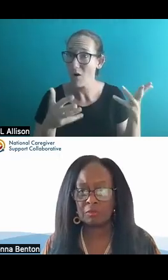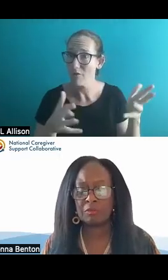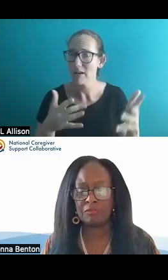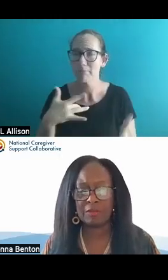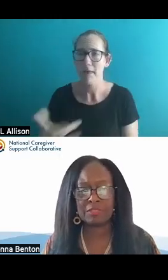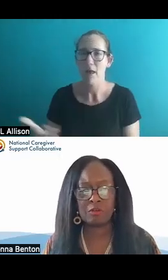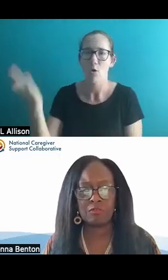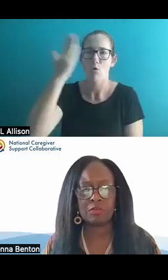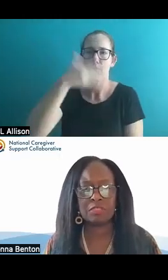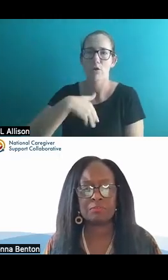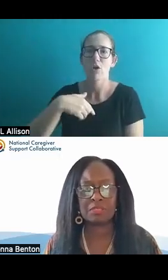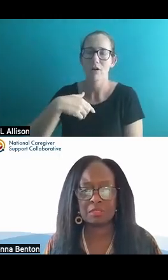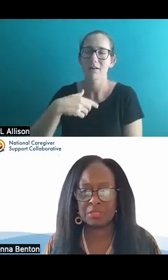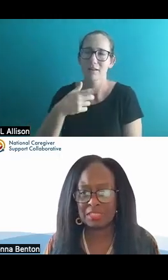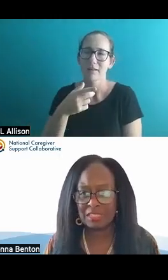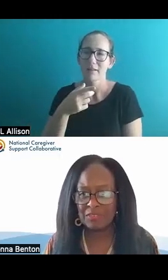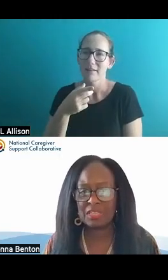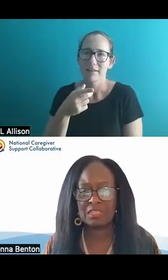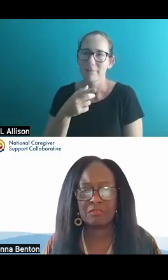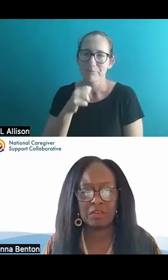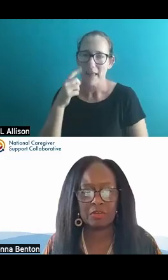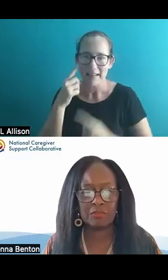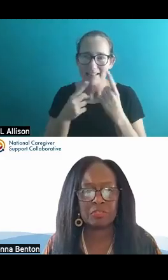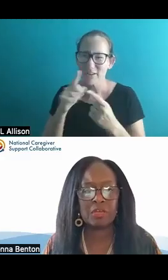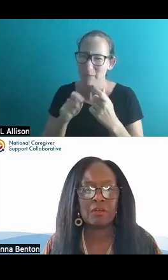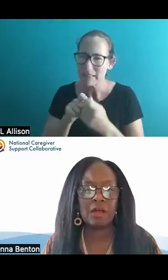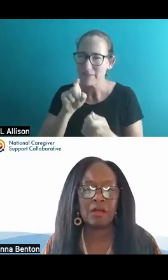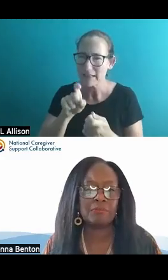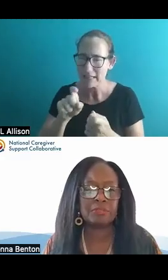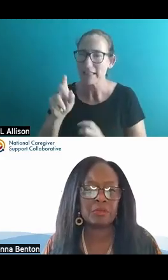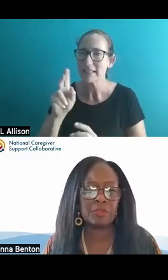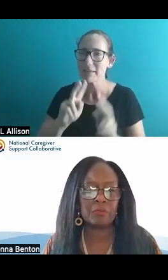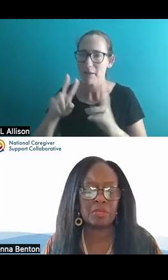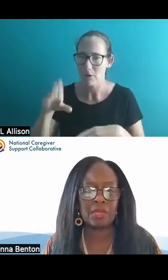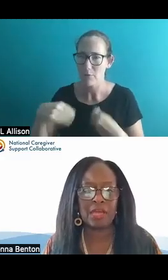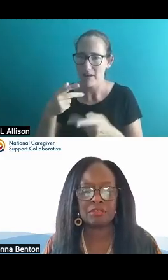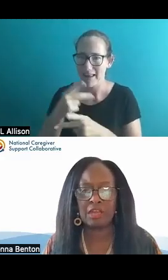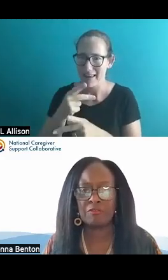we found -- is they're overlooking the specific needs of caregivers. So that we can actually have